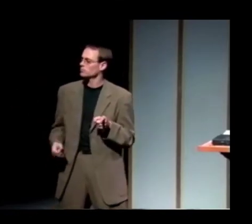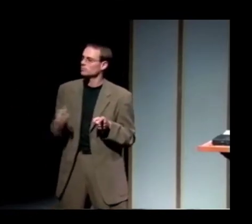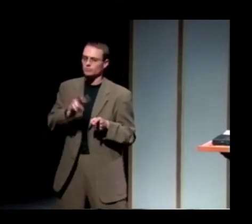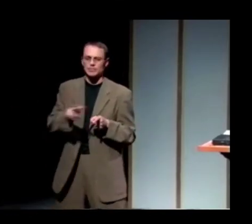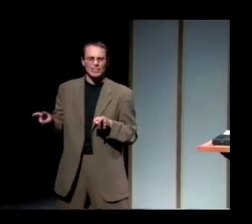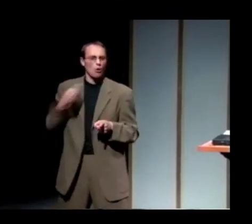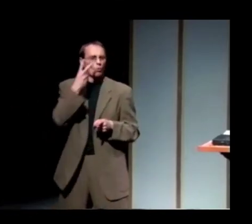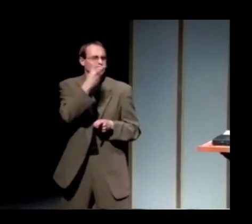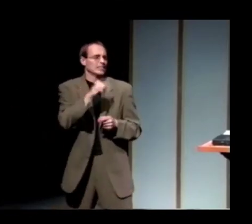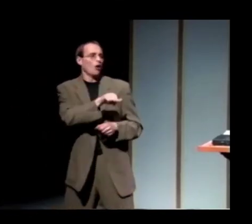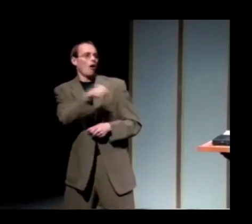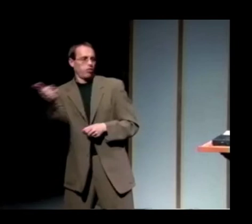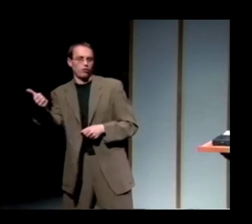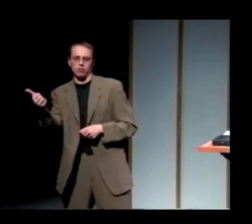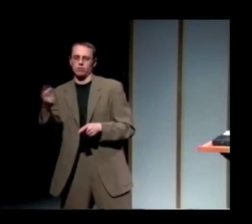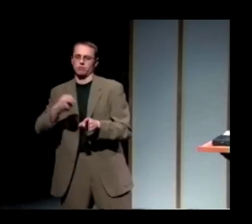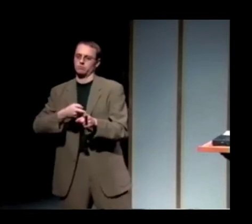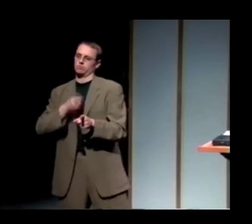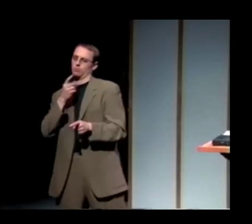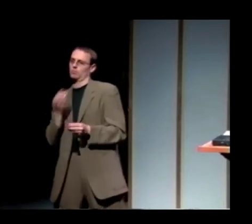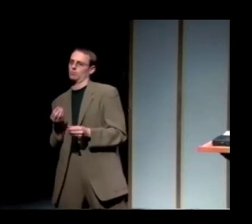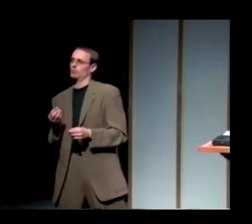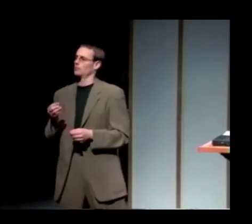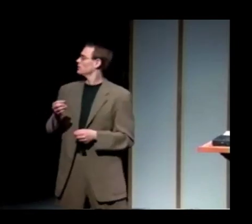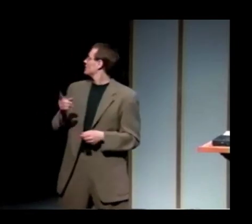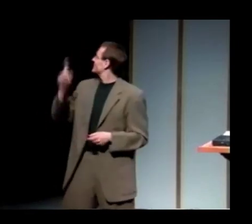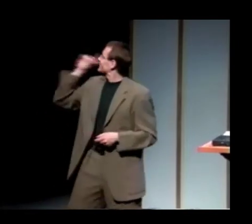IT'S LIKE YOU'RE WATCHING A FILM, OK? THAT'S WHAT A VISUAL VERNACULAR IS.